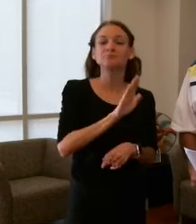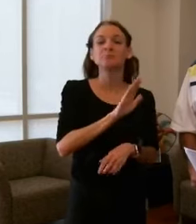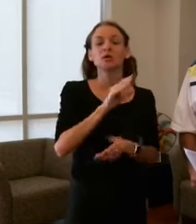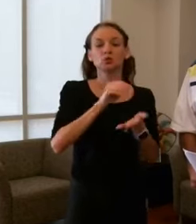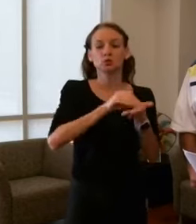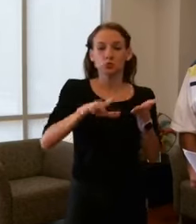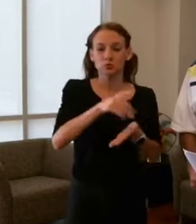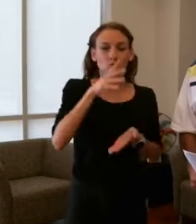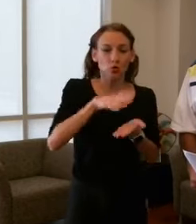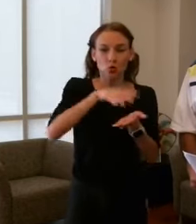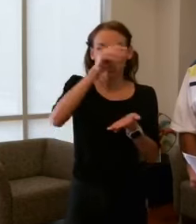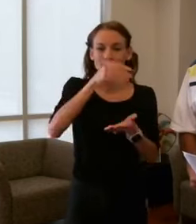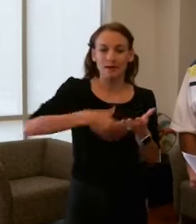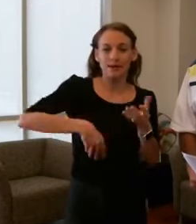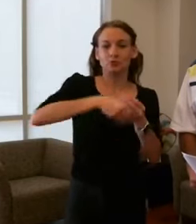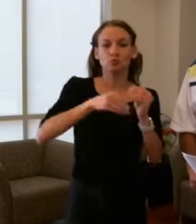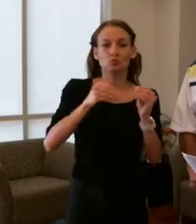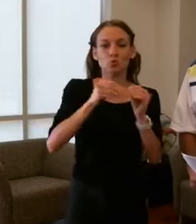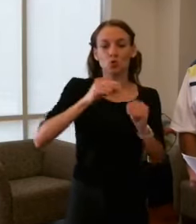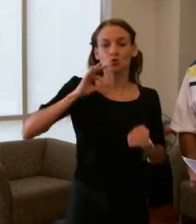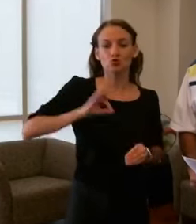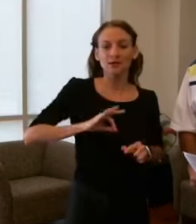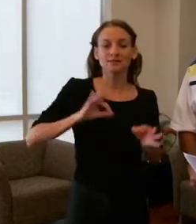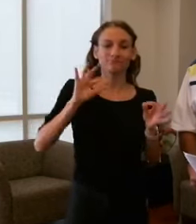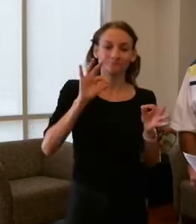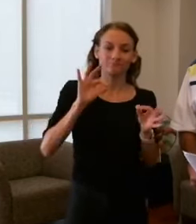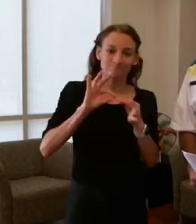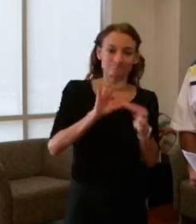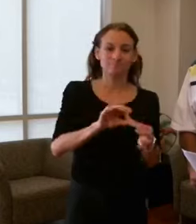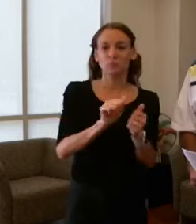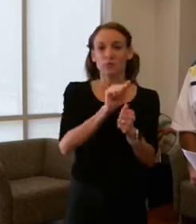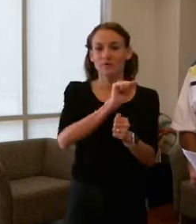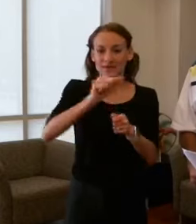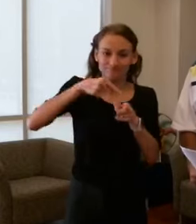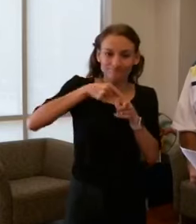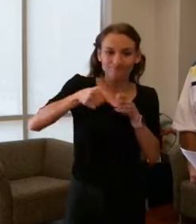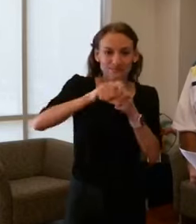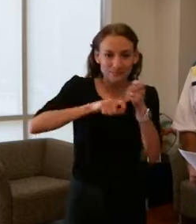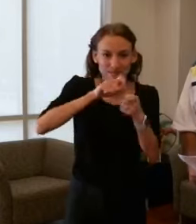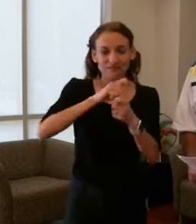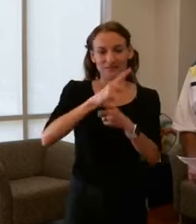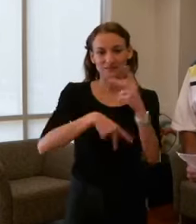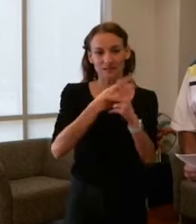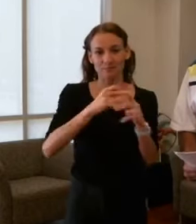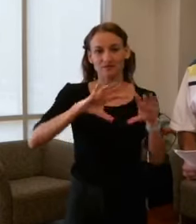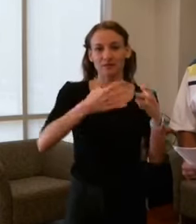in a focused track of classes. In Texas, we have five endorsements.